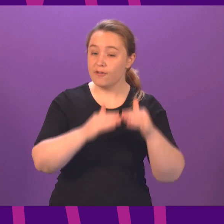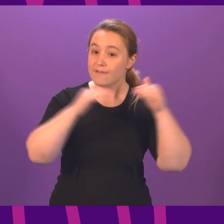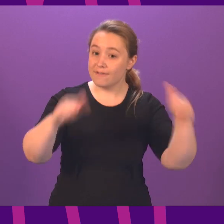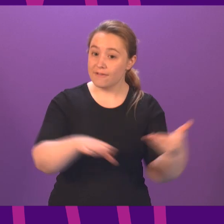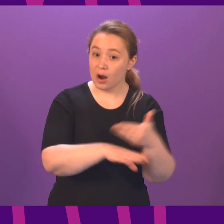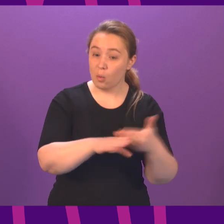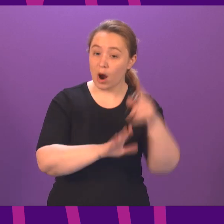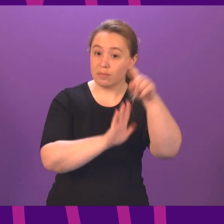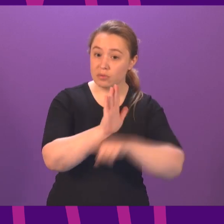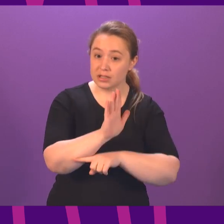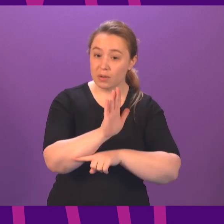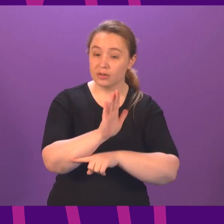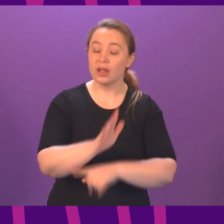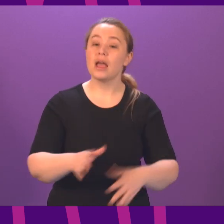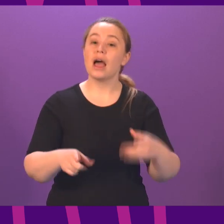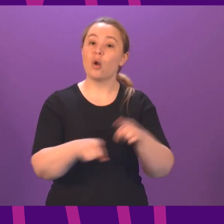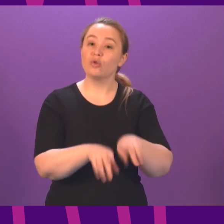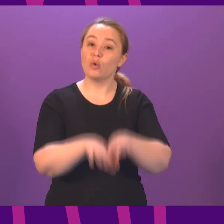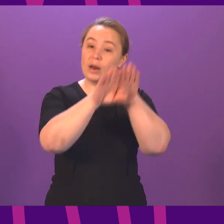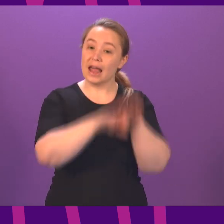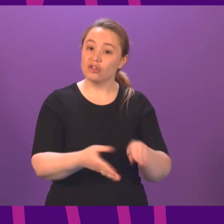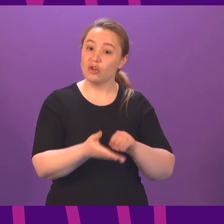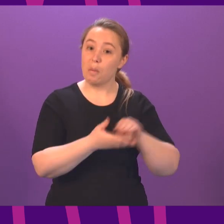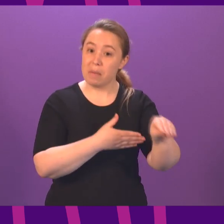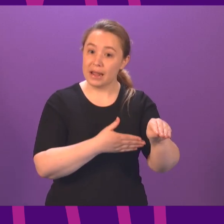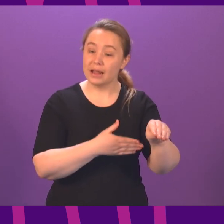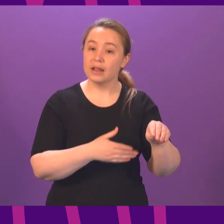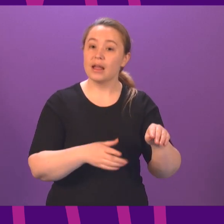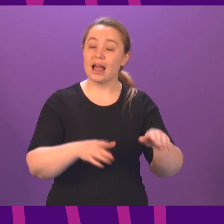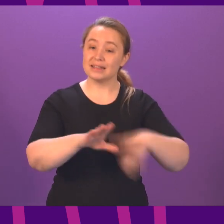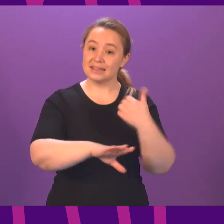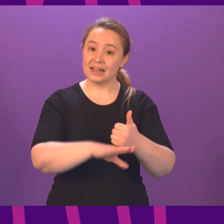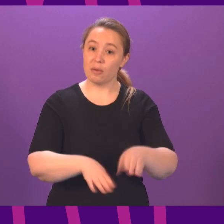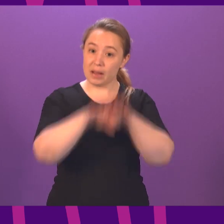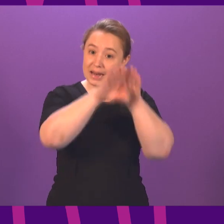in national pay bargaining and establishing a national care service in law on an equal